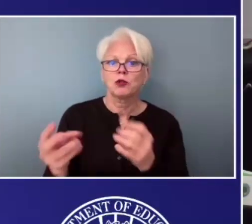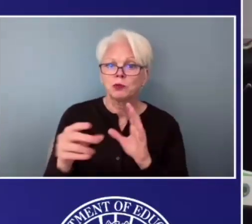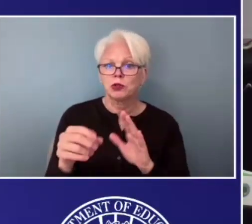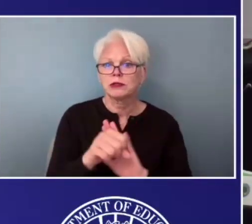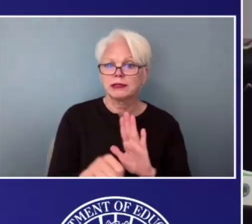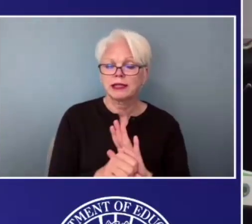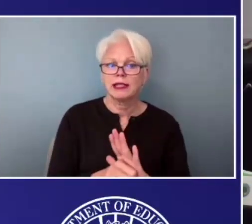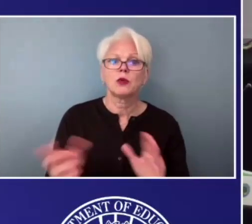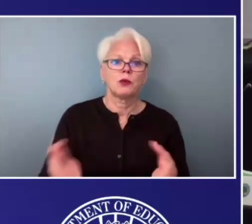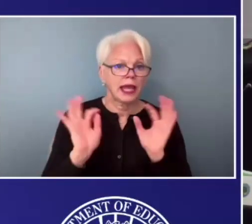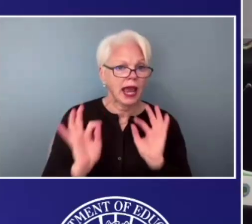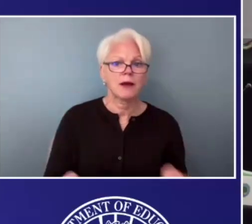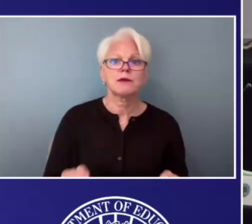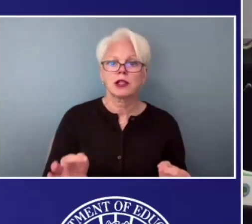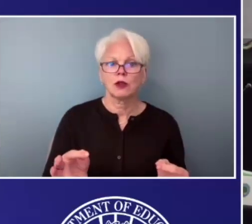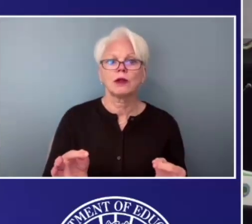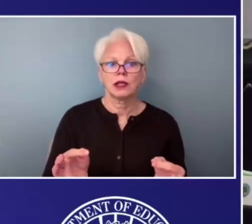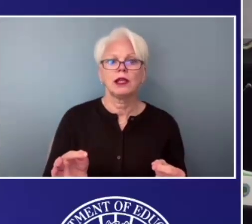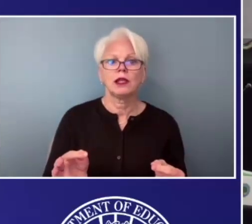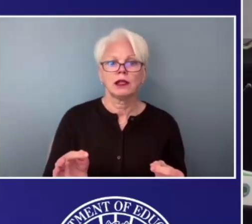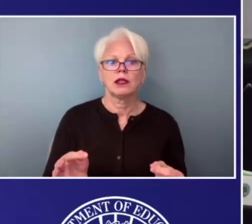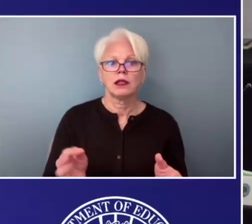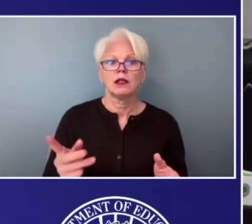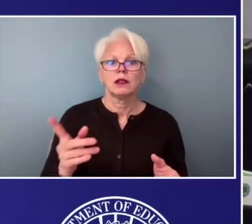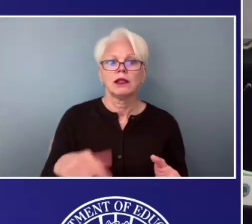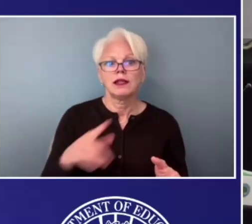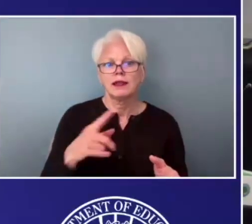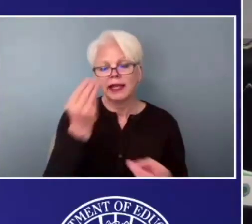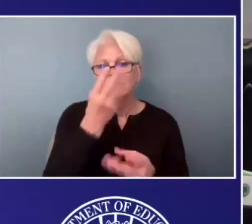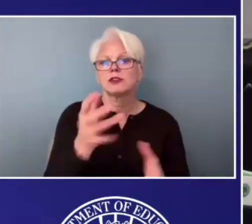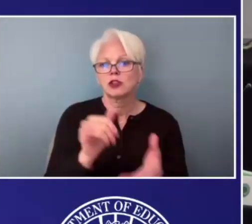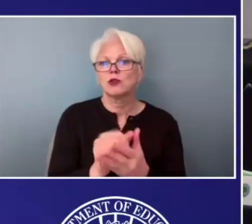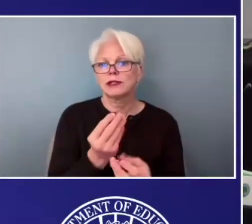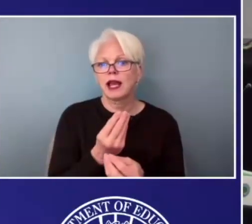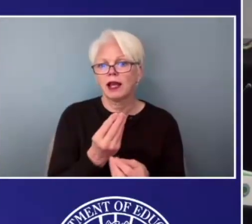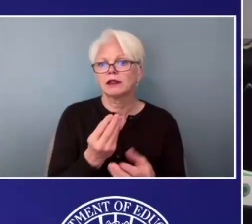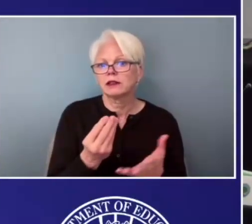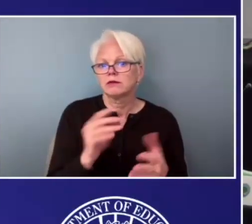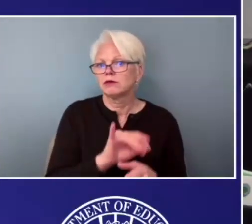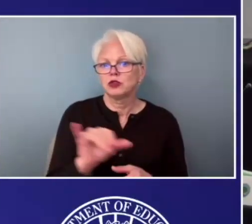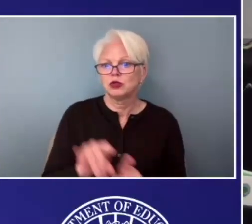we absolutely -- they disclose that information as well. So this is kind of covered in like